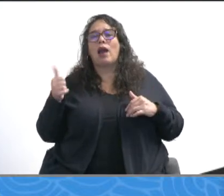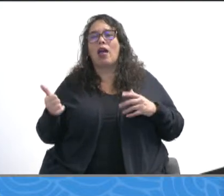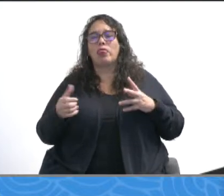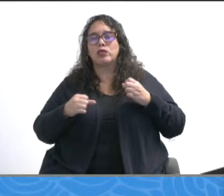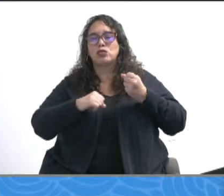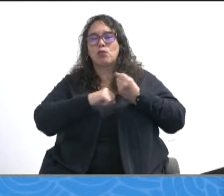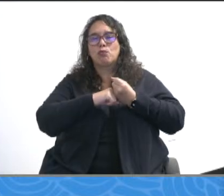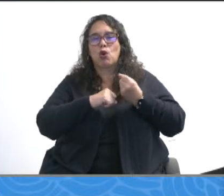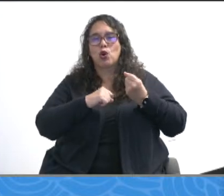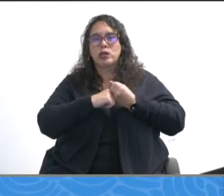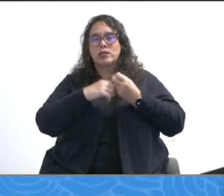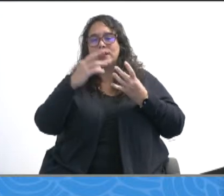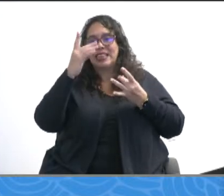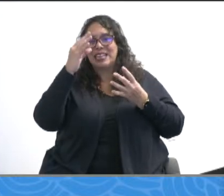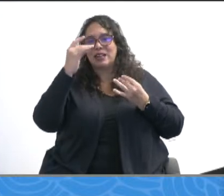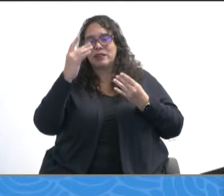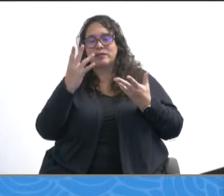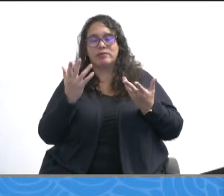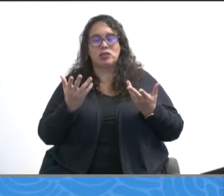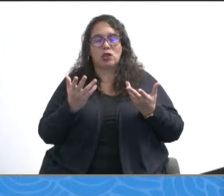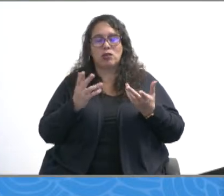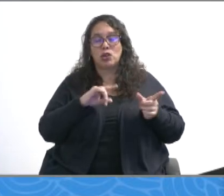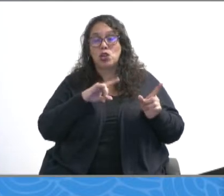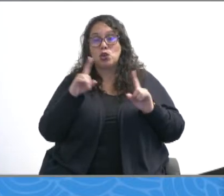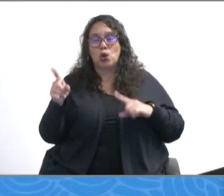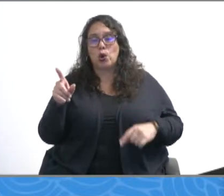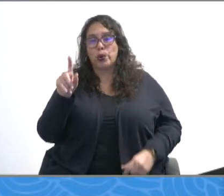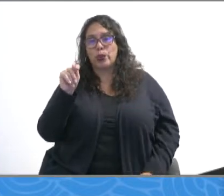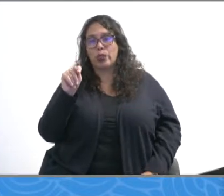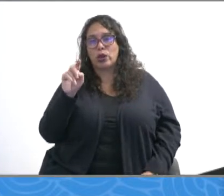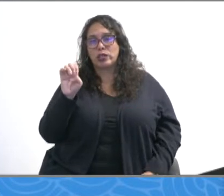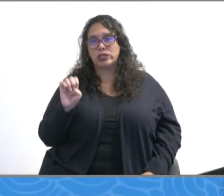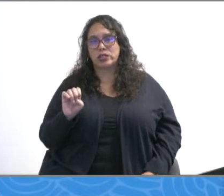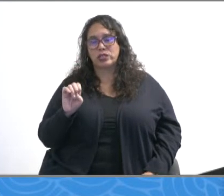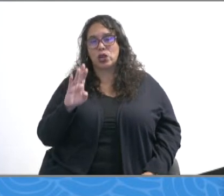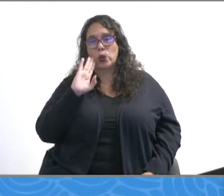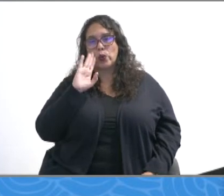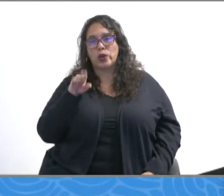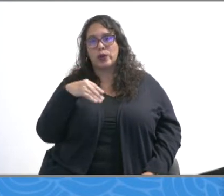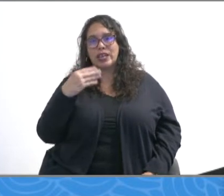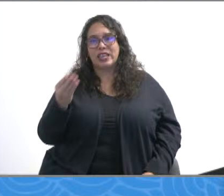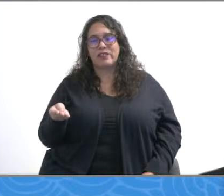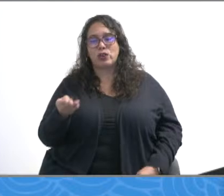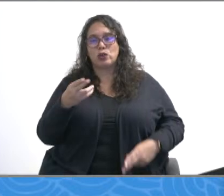When you go to the ThoughtExchange, please note that we're gonna give you a short video